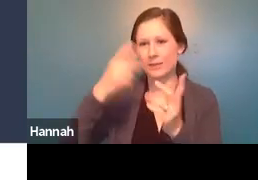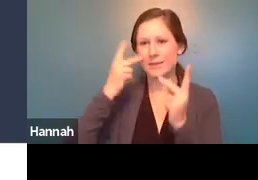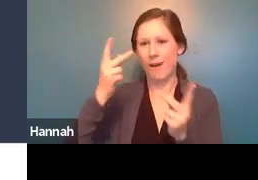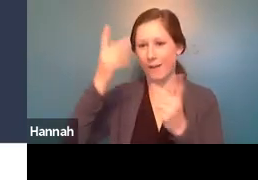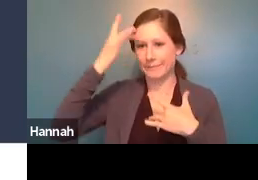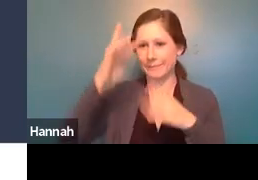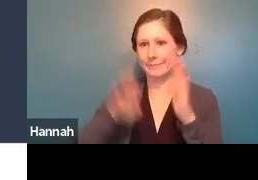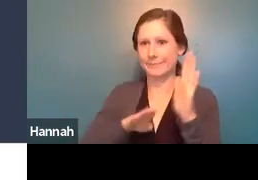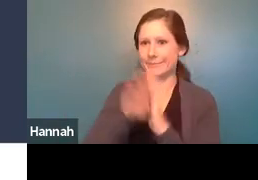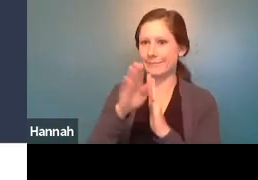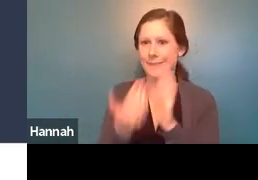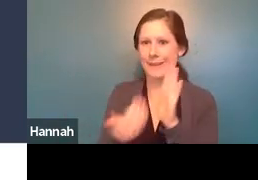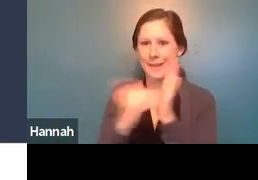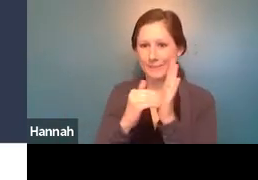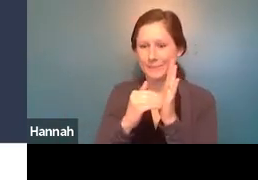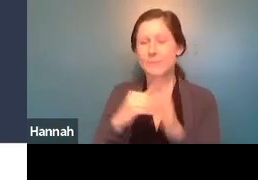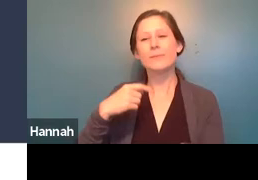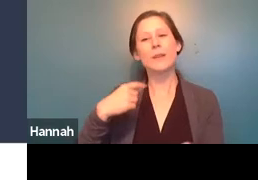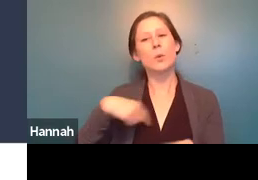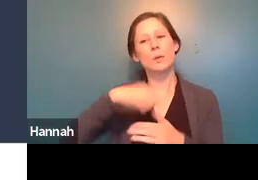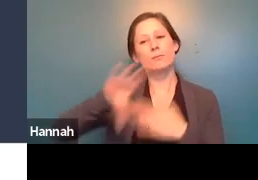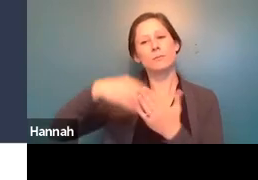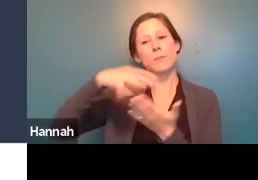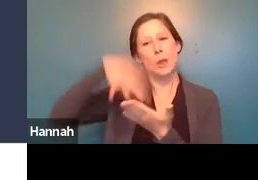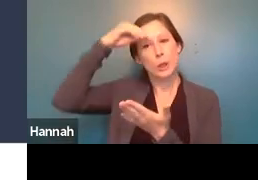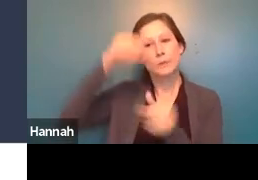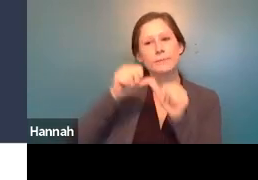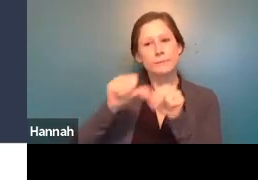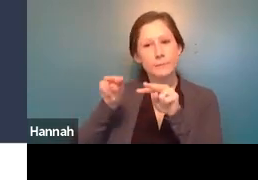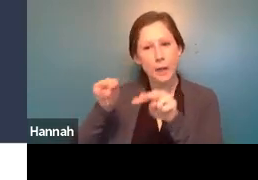think we're all learning from this and will continue to monitor and do the best we can to react.